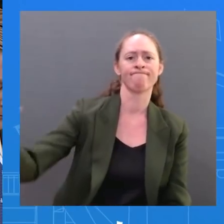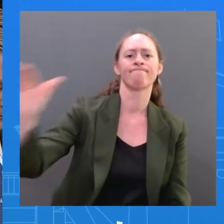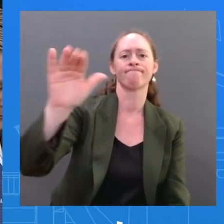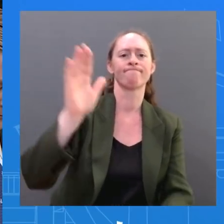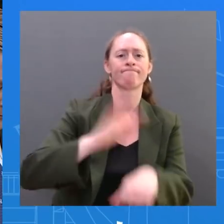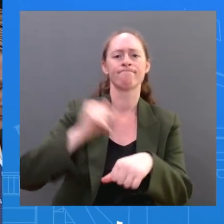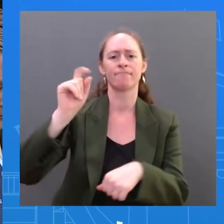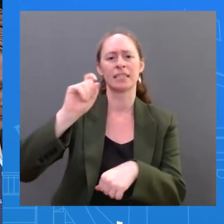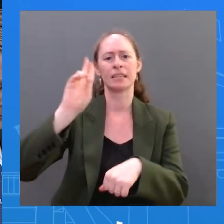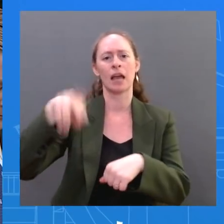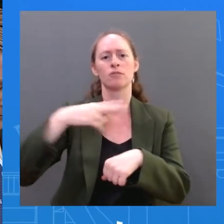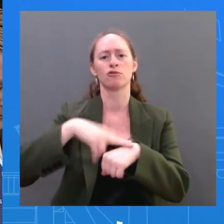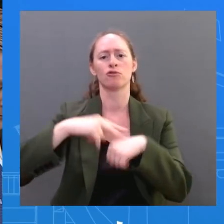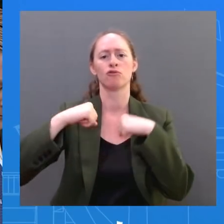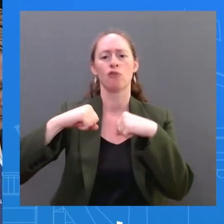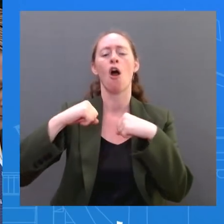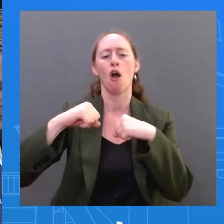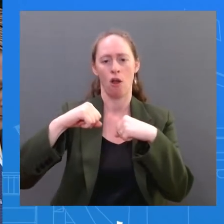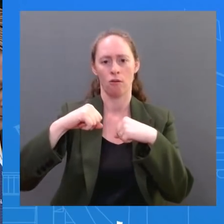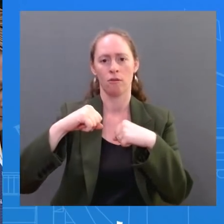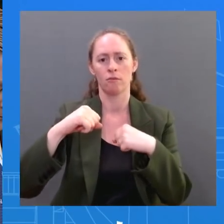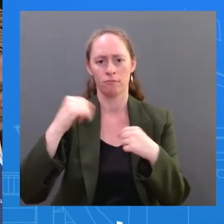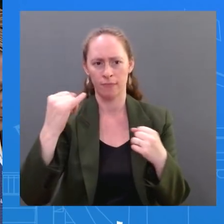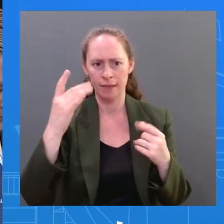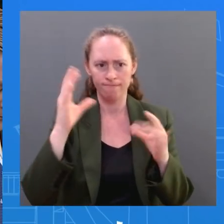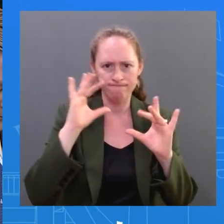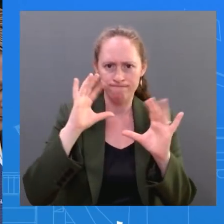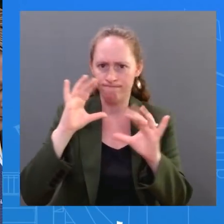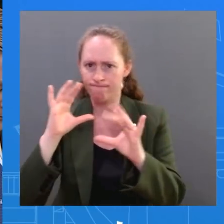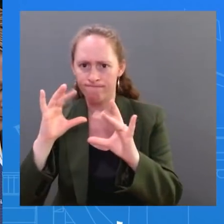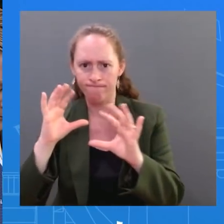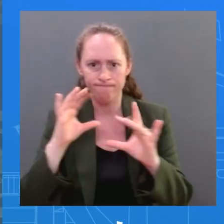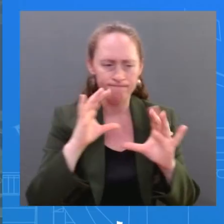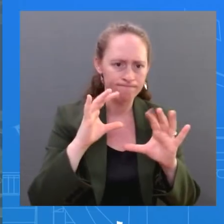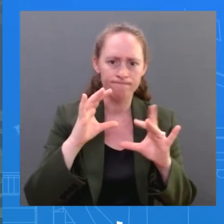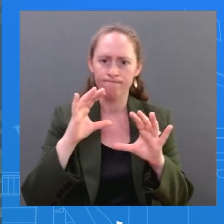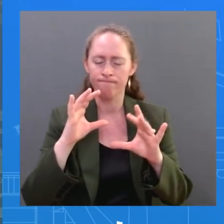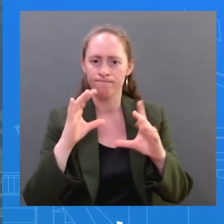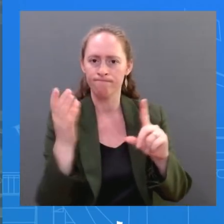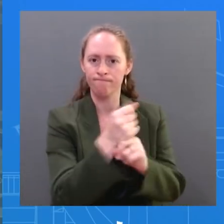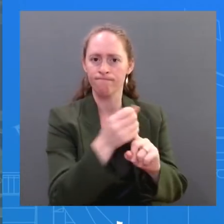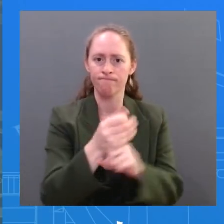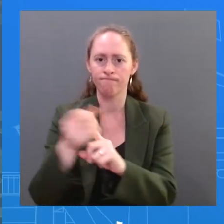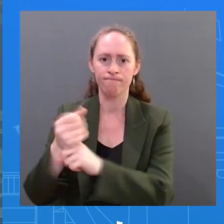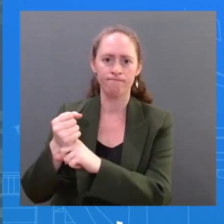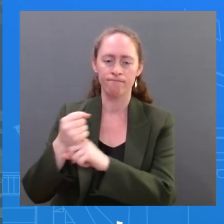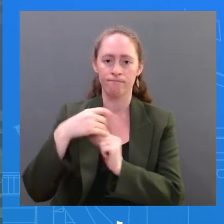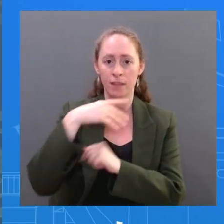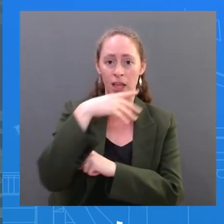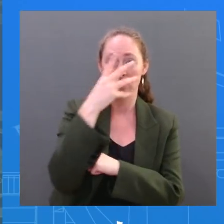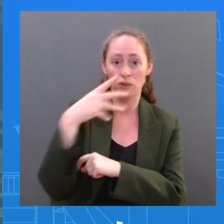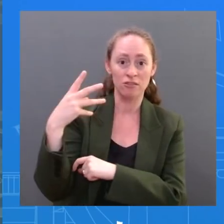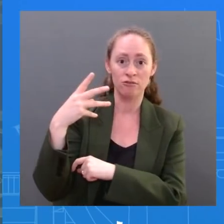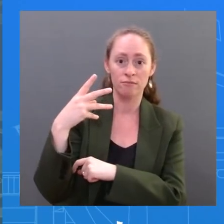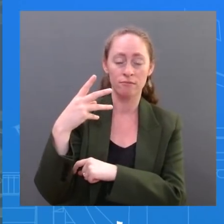and if you'll prohibit the National Guard from participating? Ms. Jean-Pierre: So I'll say this: The immigration enforcement is a federal authority,